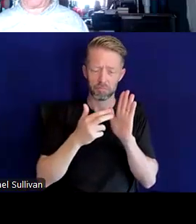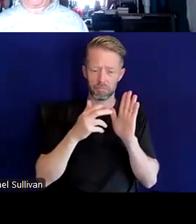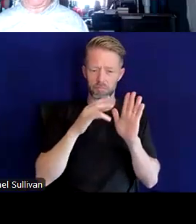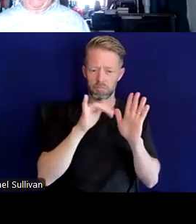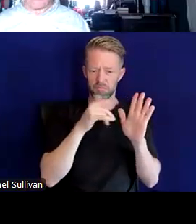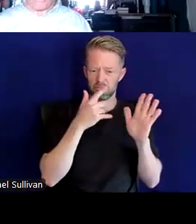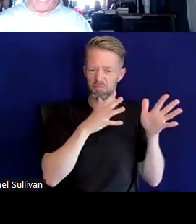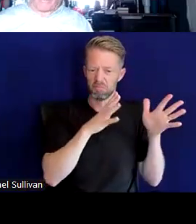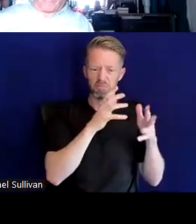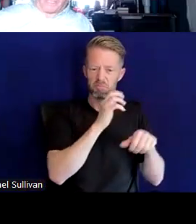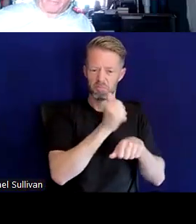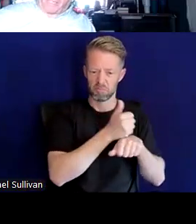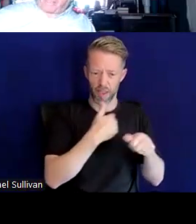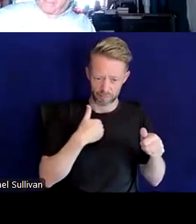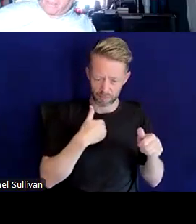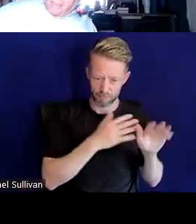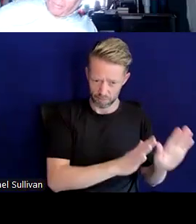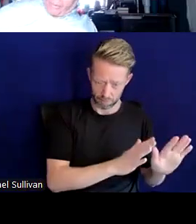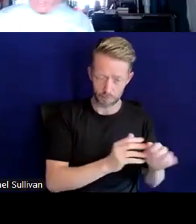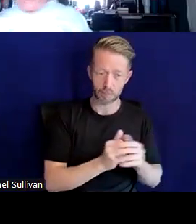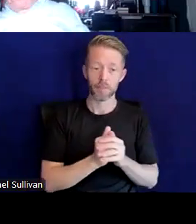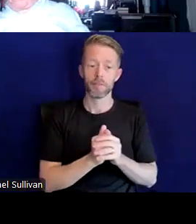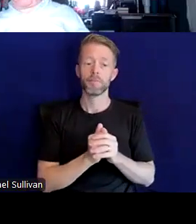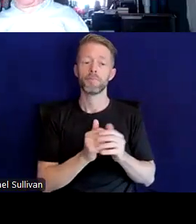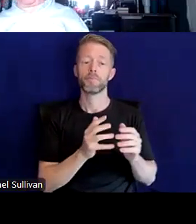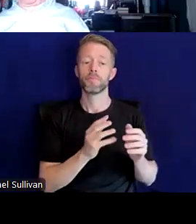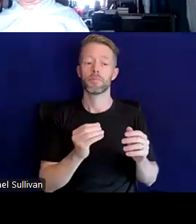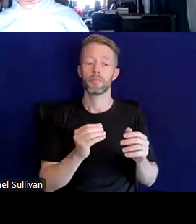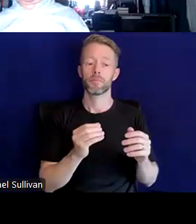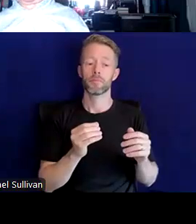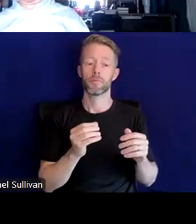kinds of things, so I'm less worried there. I also kind of believe that we're in a good